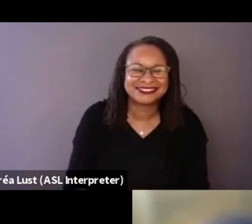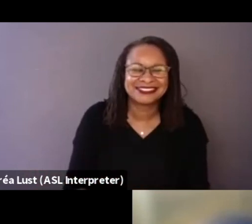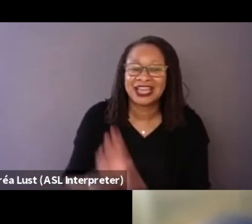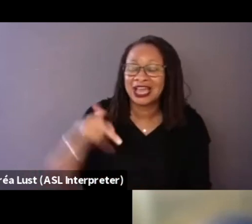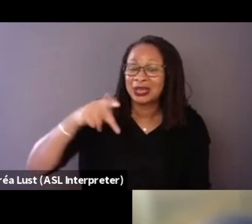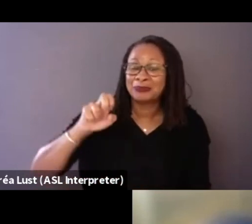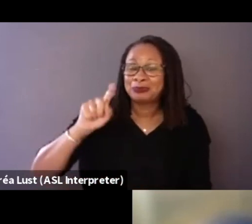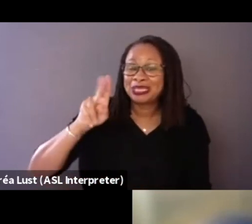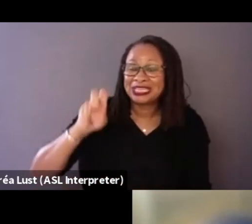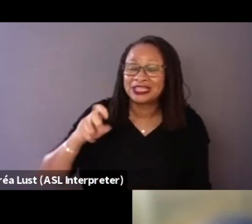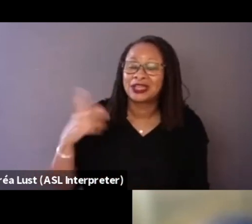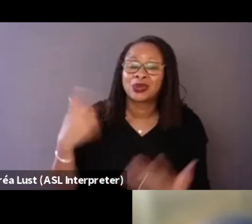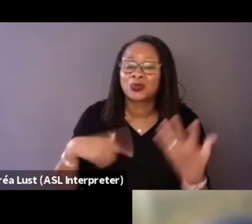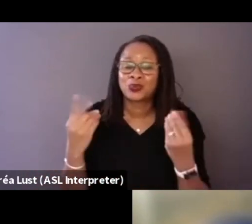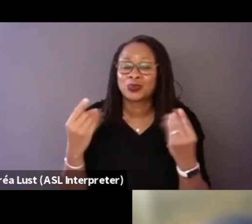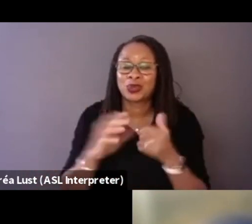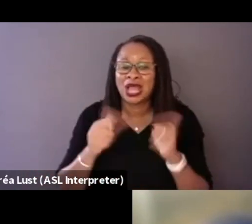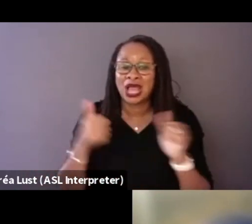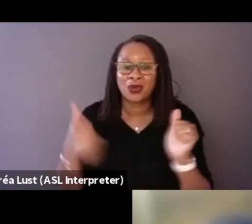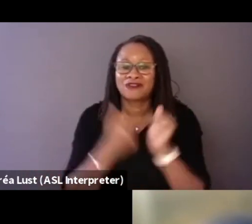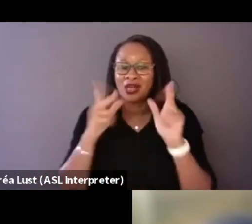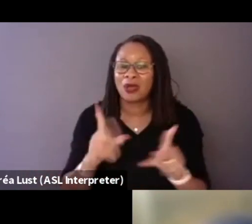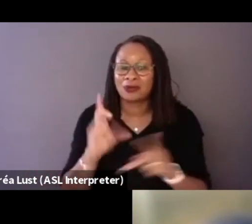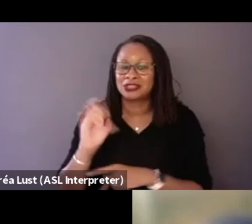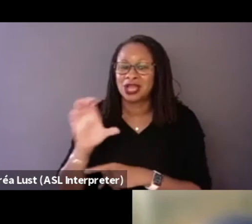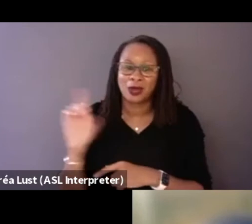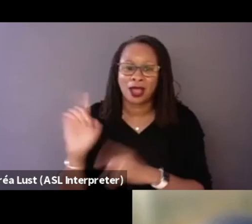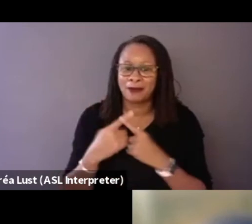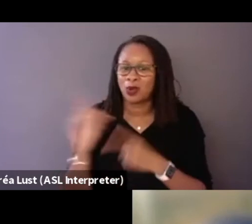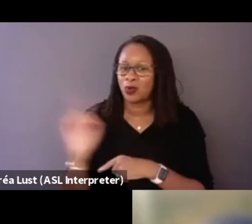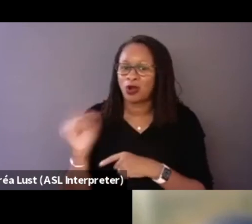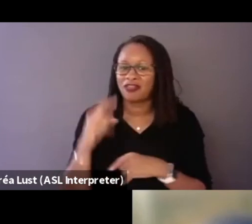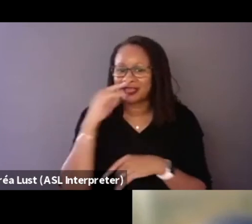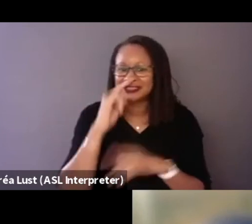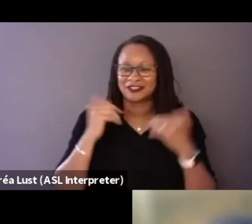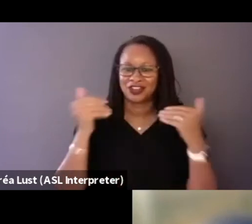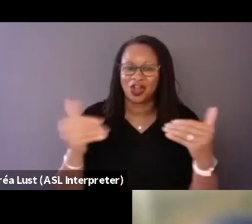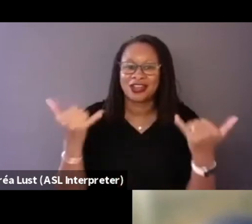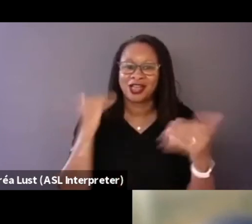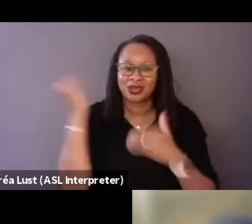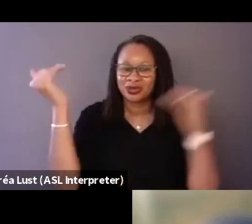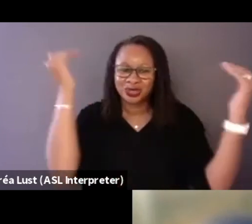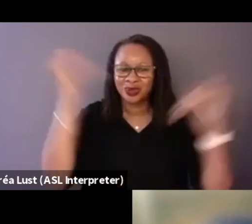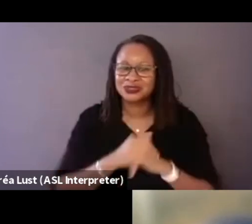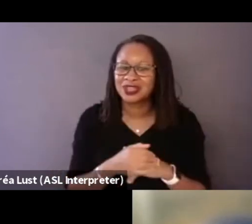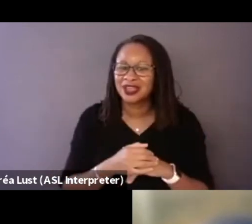So what do we do? How do we get this follow-up documentary about where all these kids have gone and now that they're adults and are taking over the world?